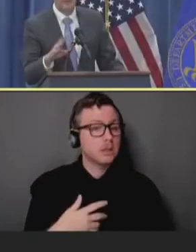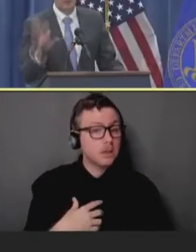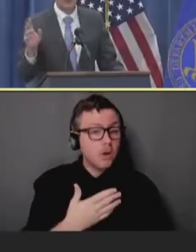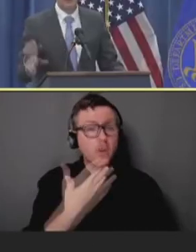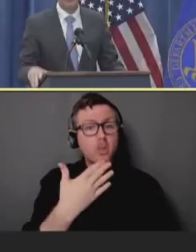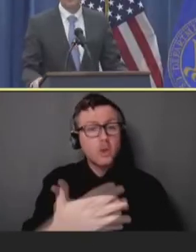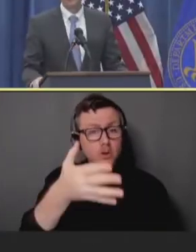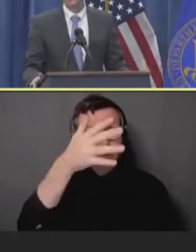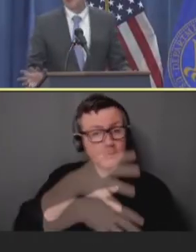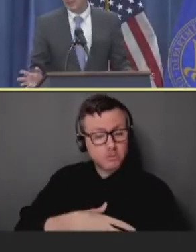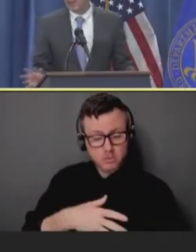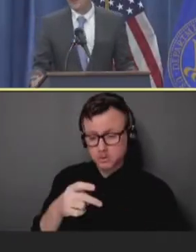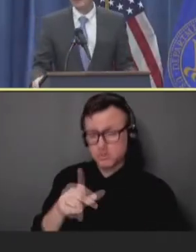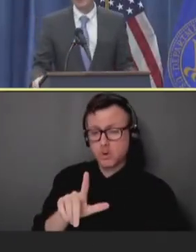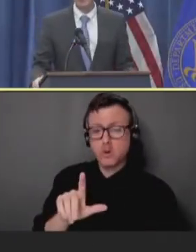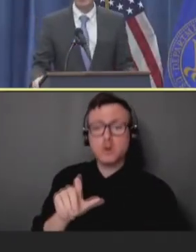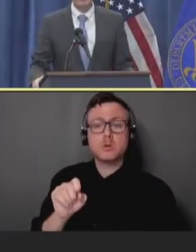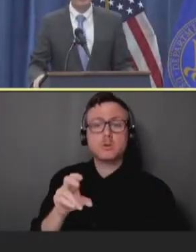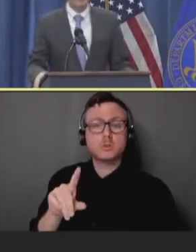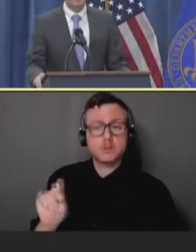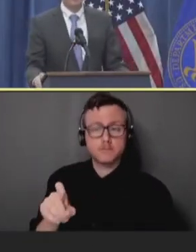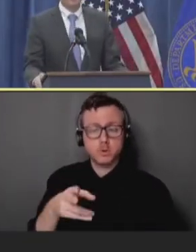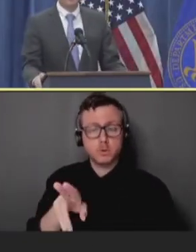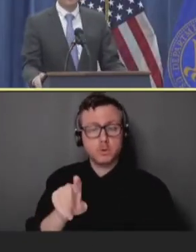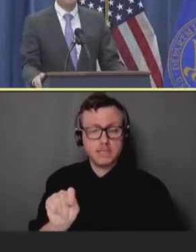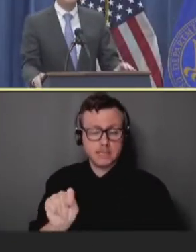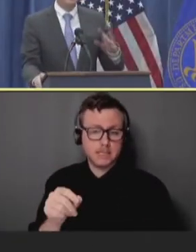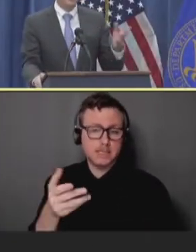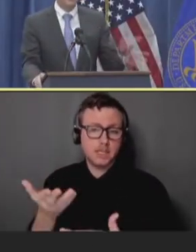Paul Schulz from UT in Houston.